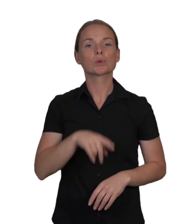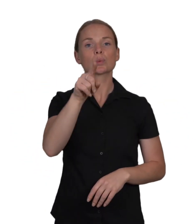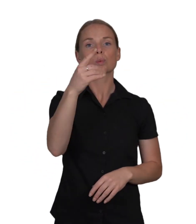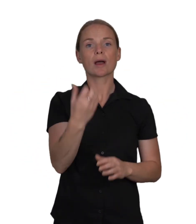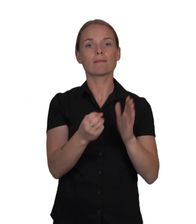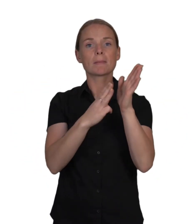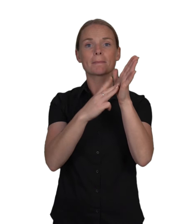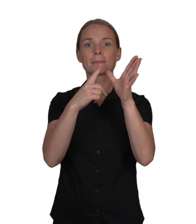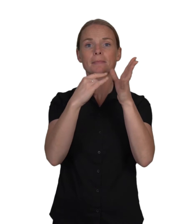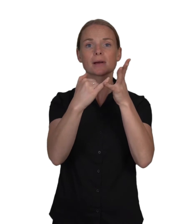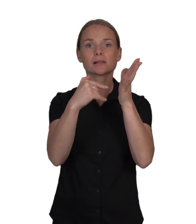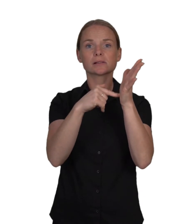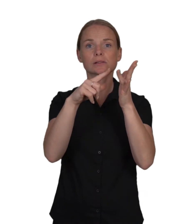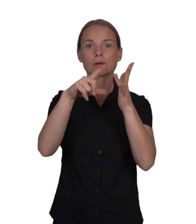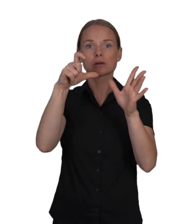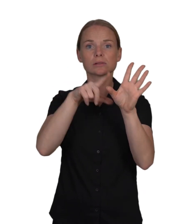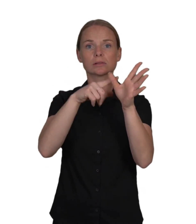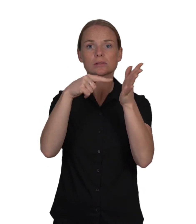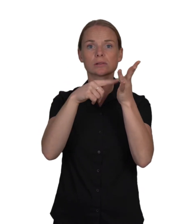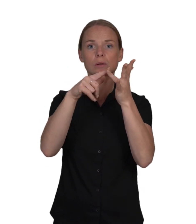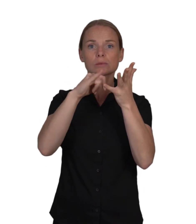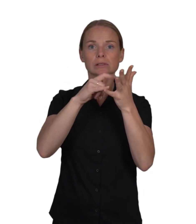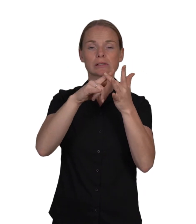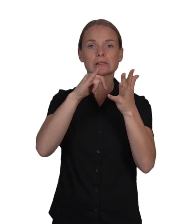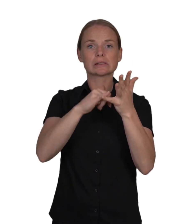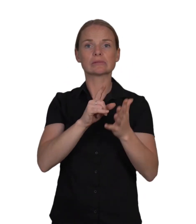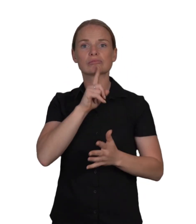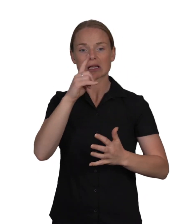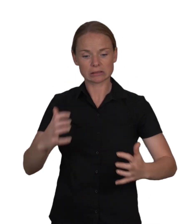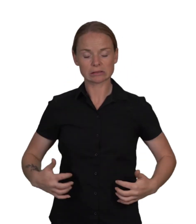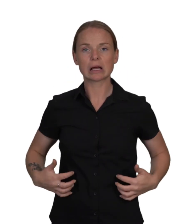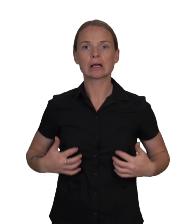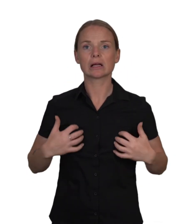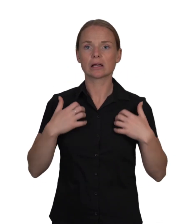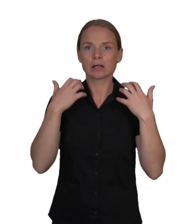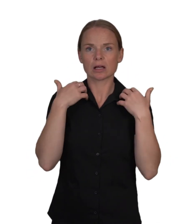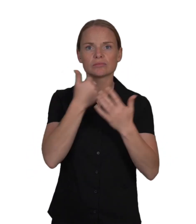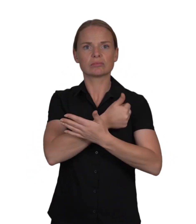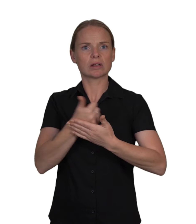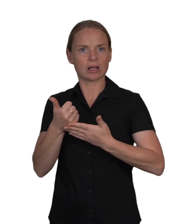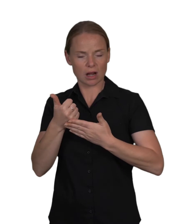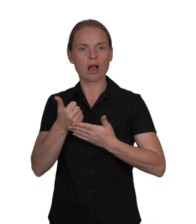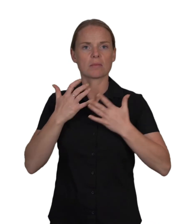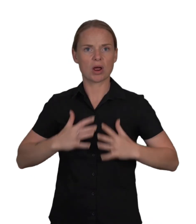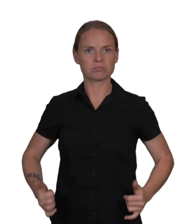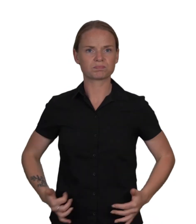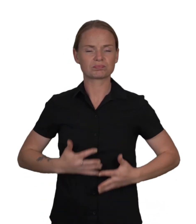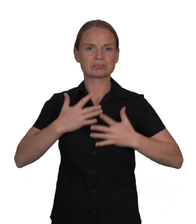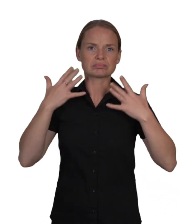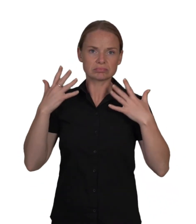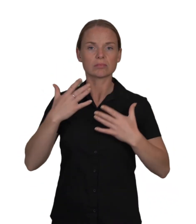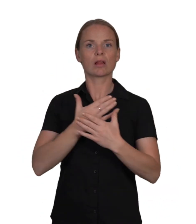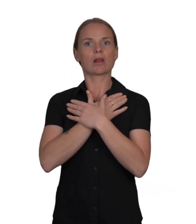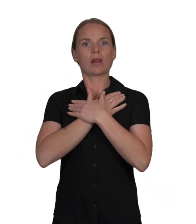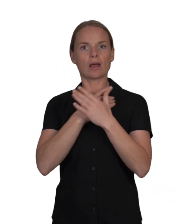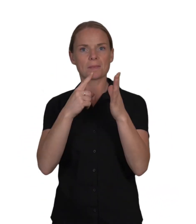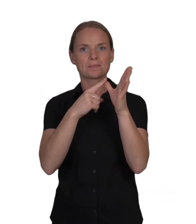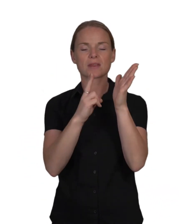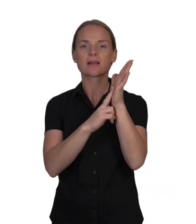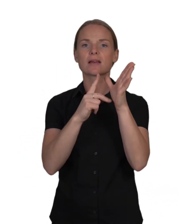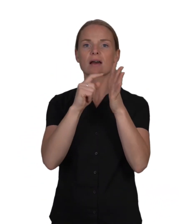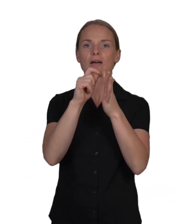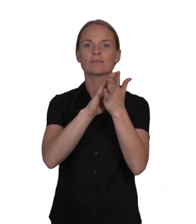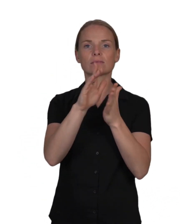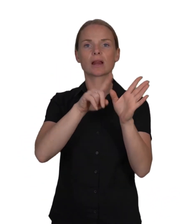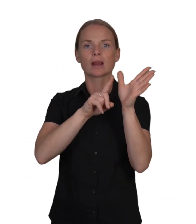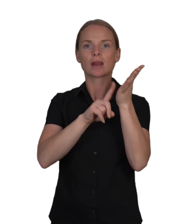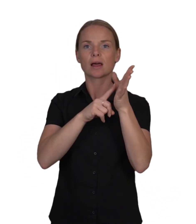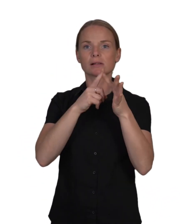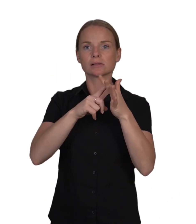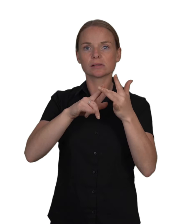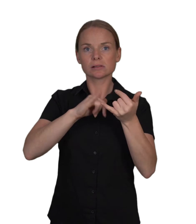confirmed mastocytosis with recurrent anaphylaxis that requires treatment.